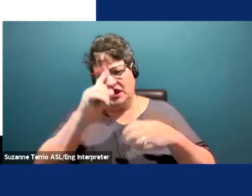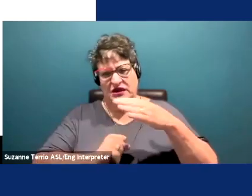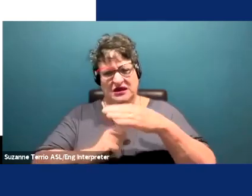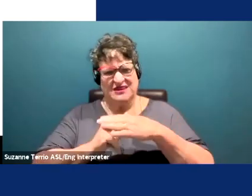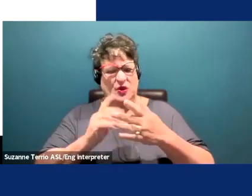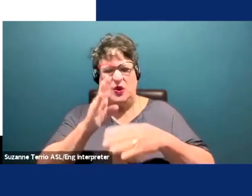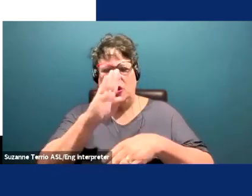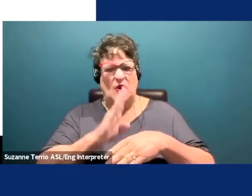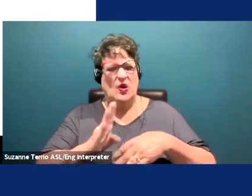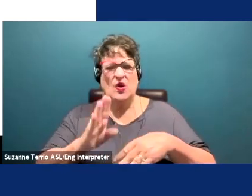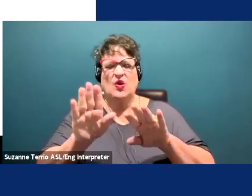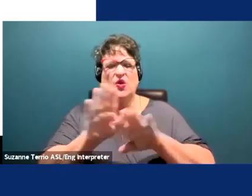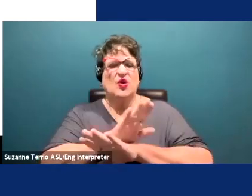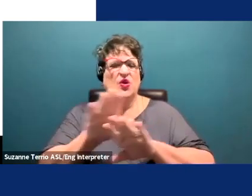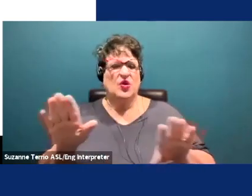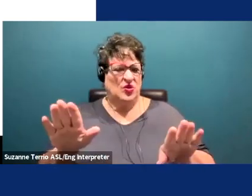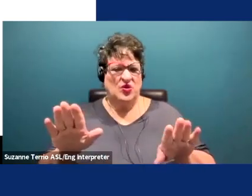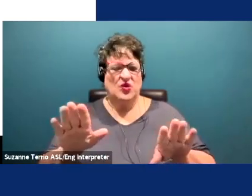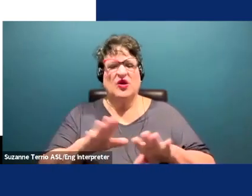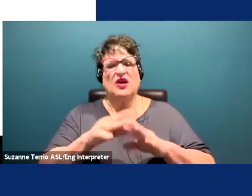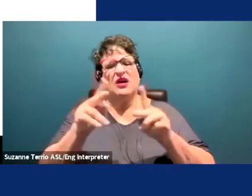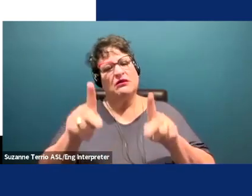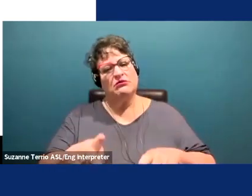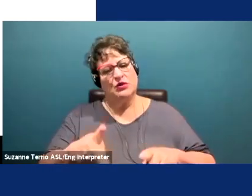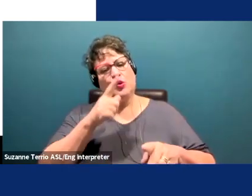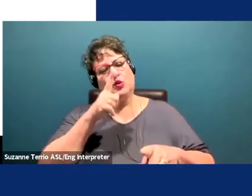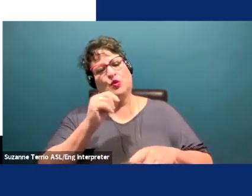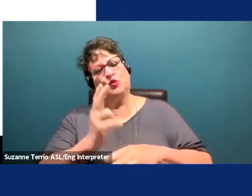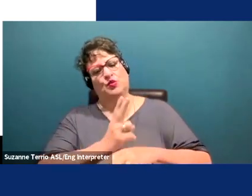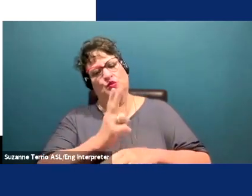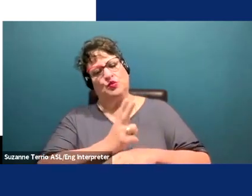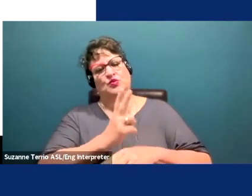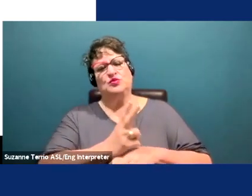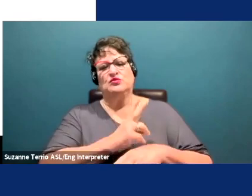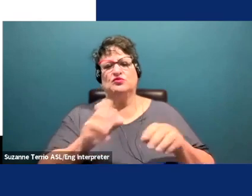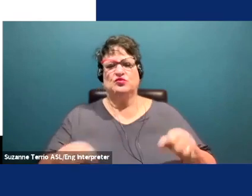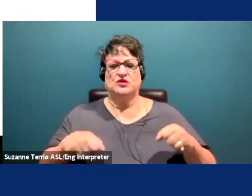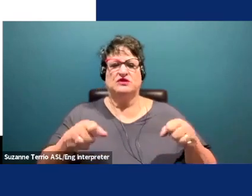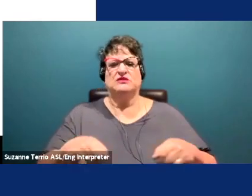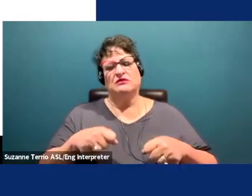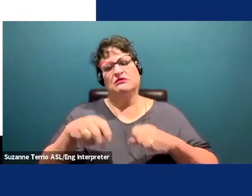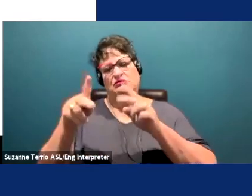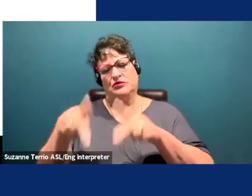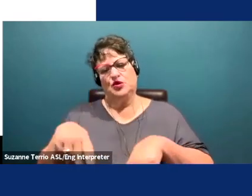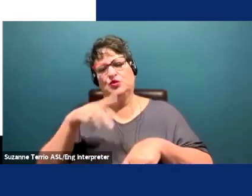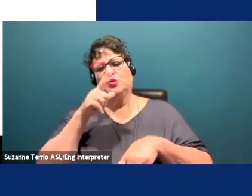this is a person who uses a wheelchair. This is a person who has paraplegia, this is a person who has schizophrenia.